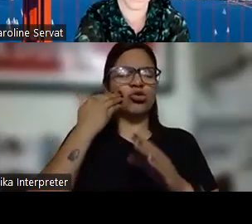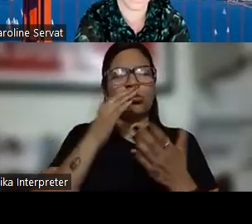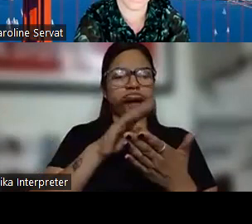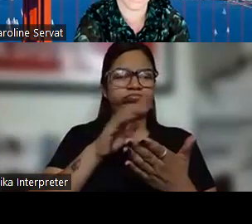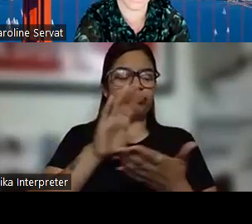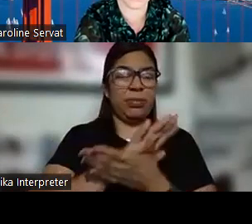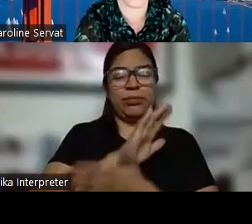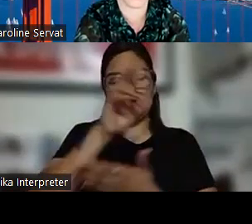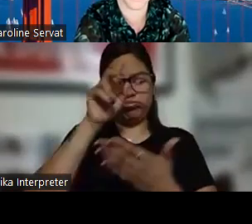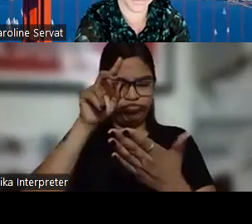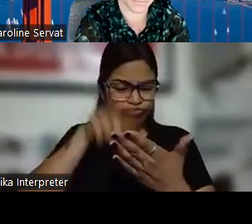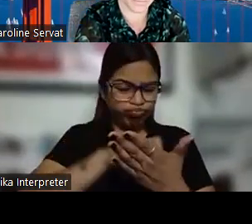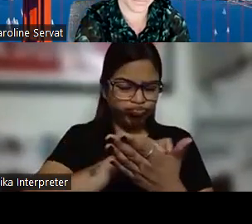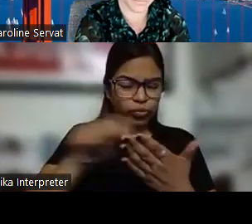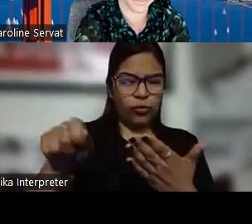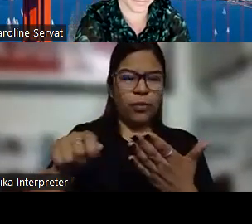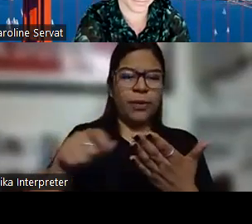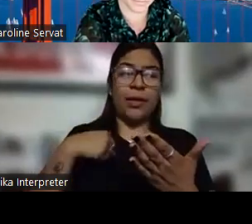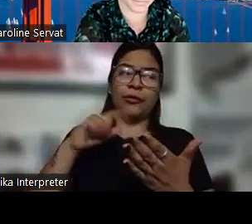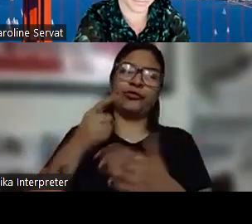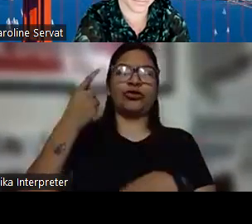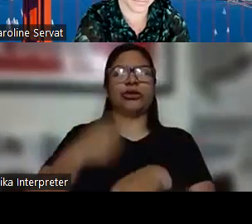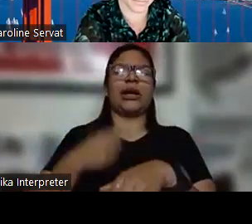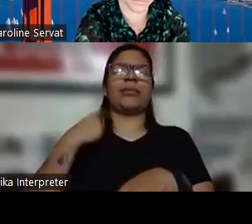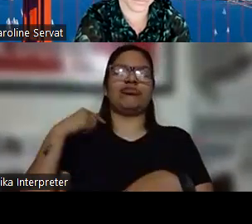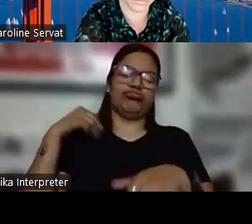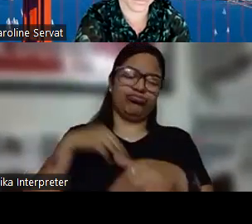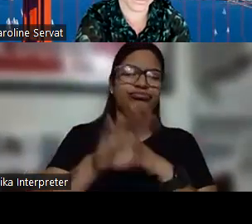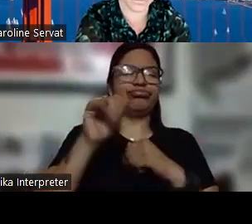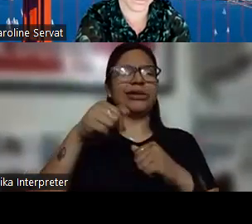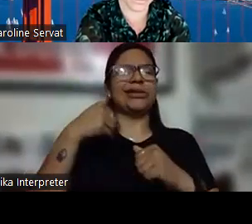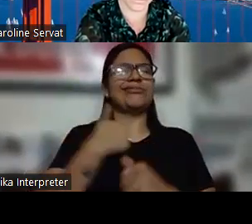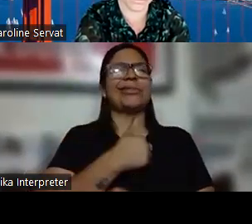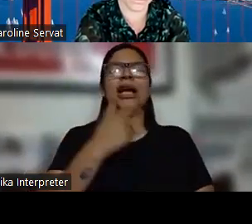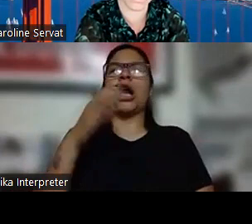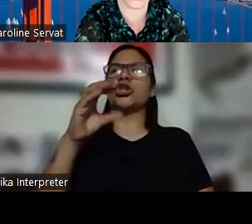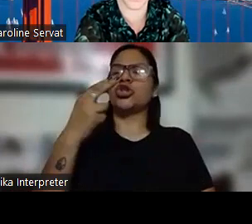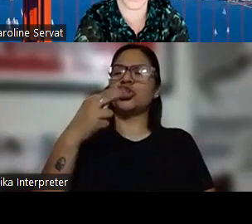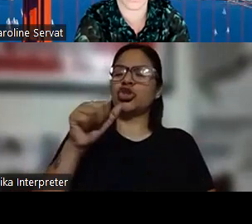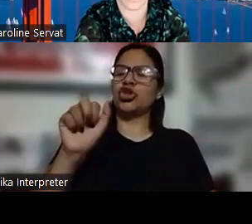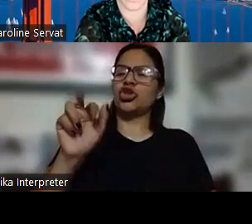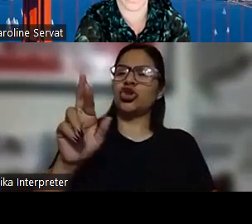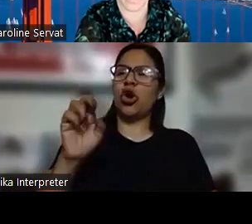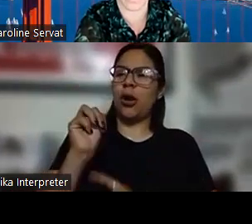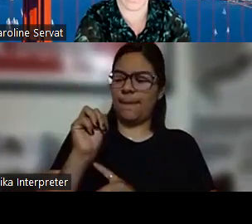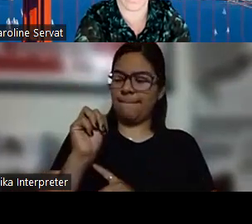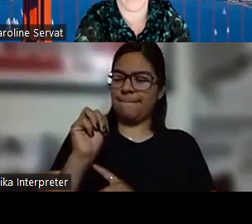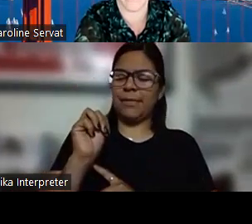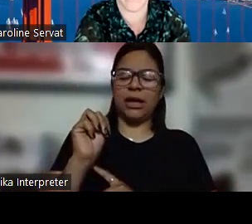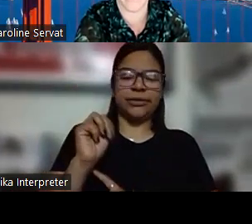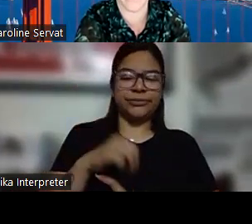on this uh committee uh and I was told that an entity called charm customers holistic aging re